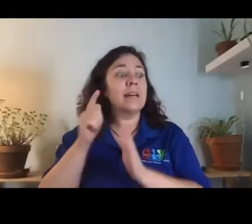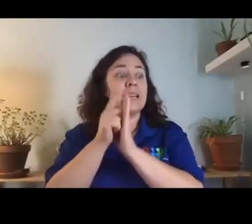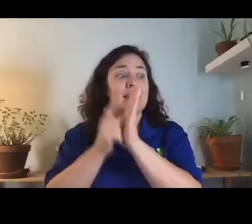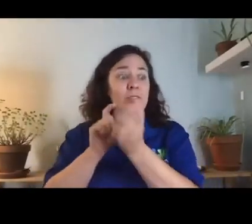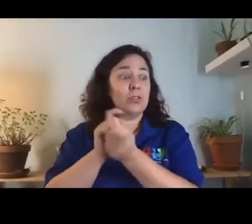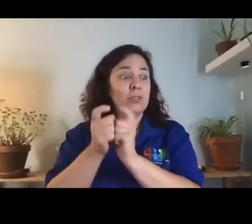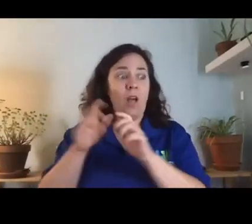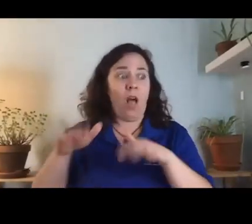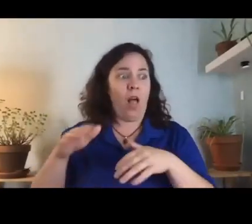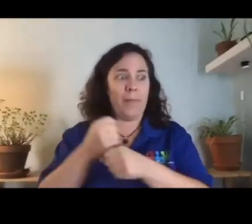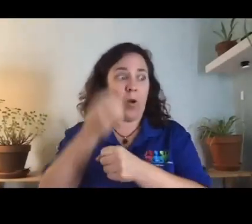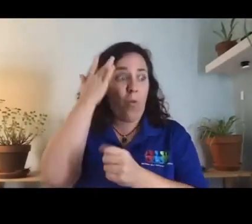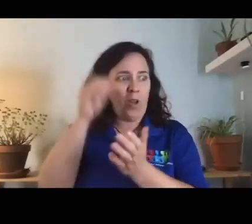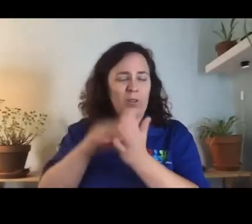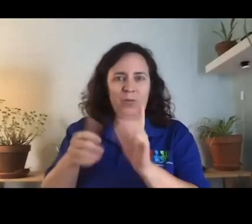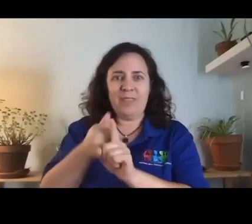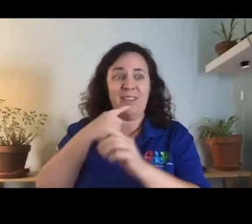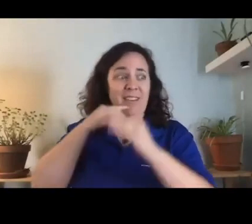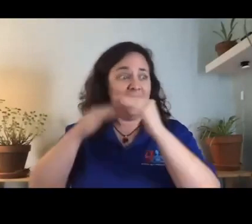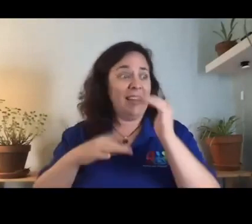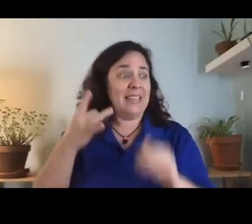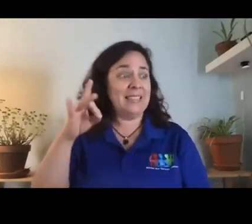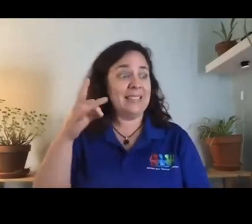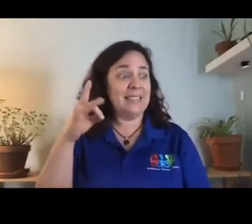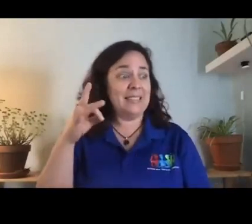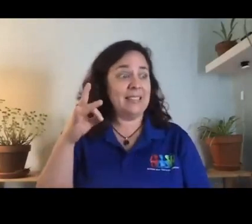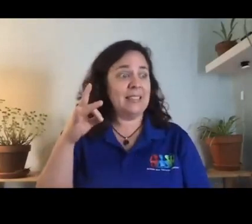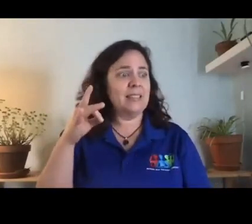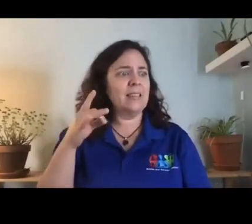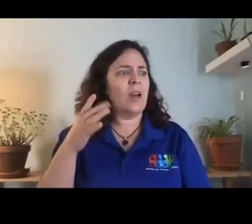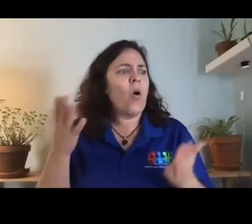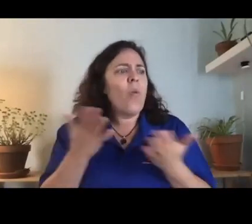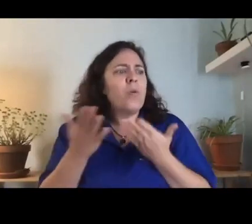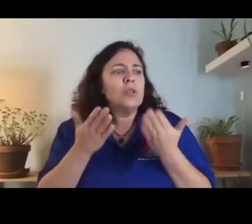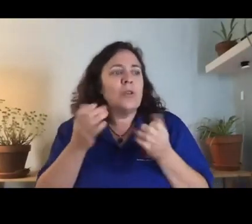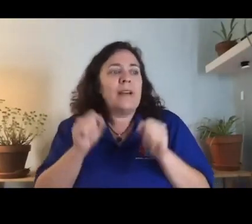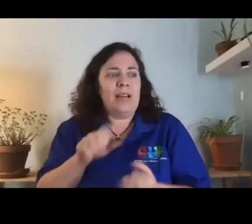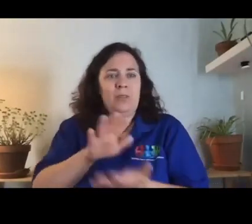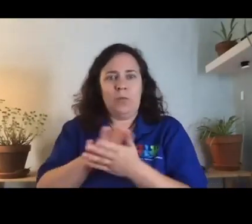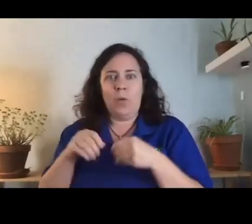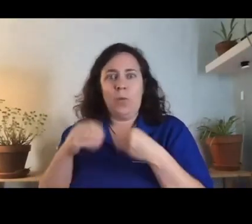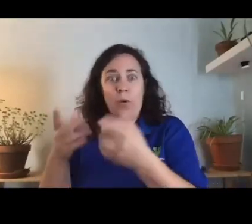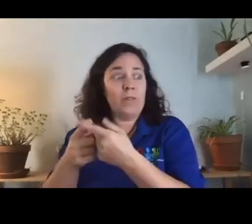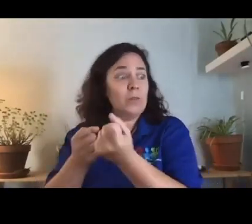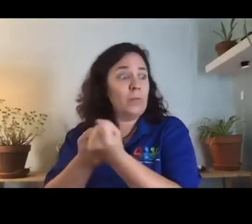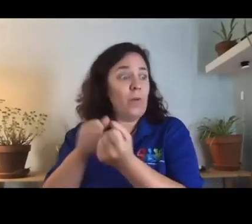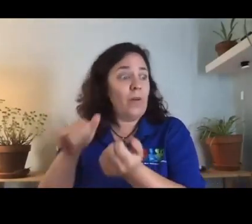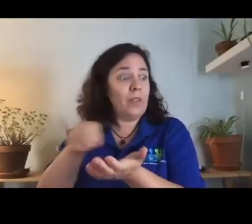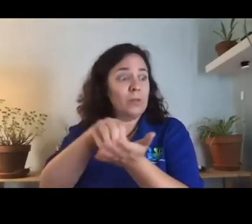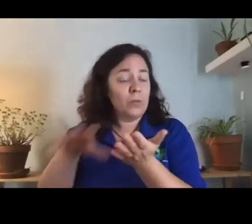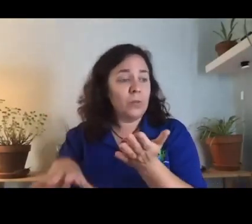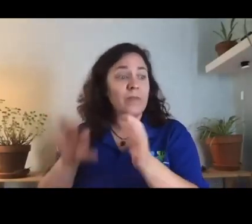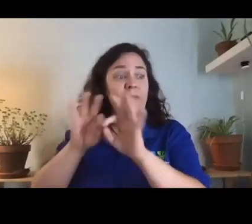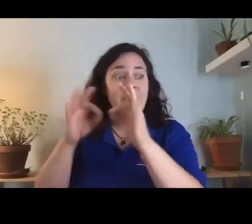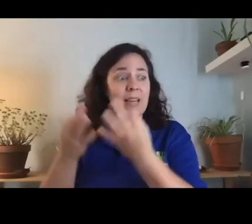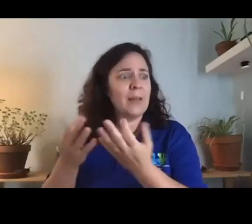So if a student decided they are a different gender and they're under 18, what school services